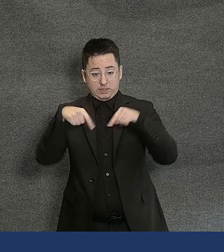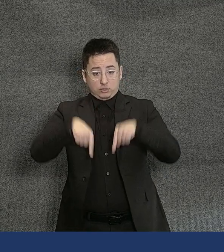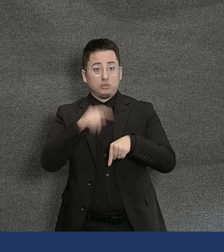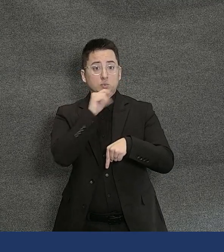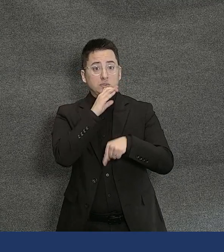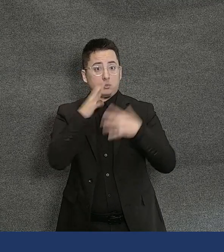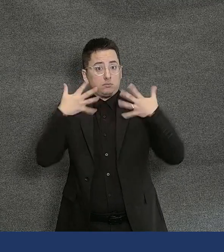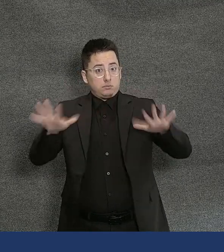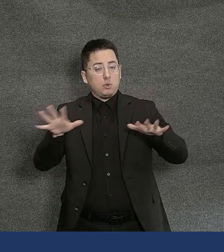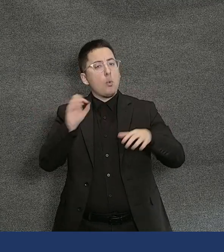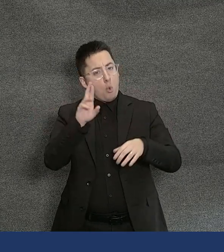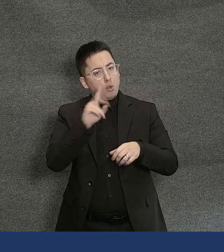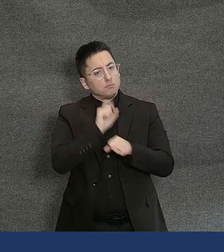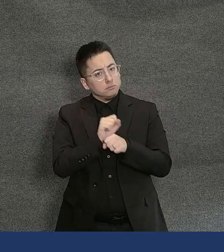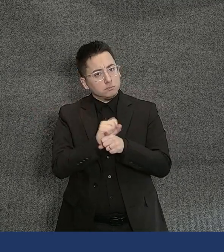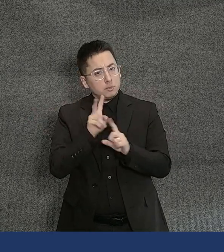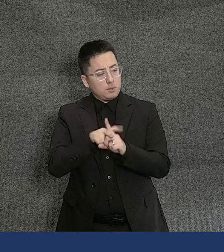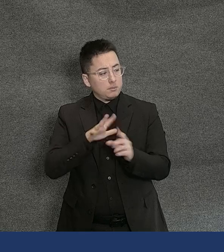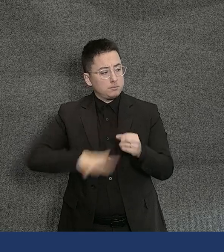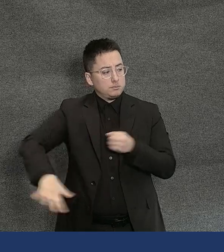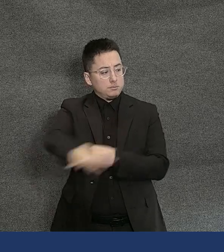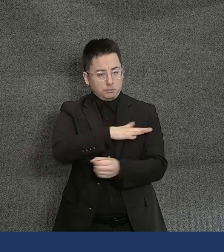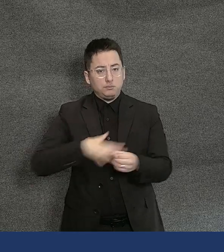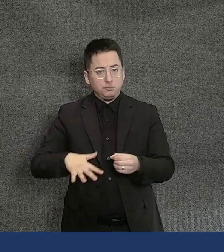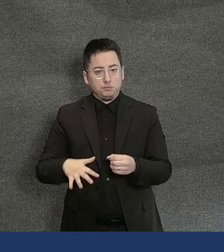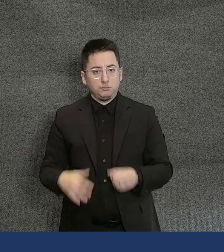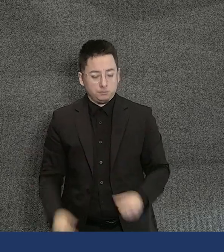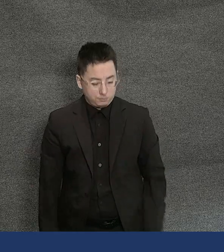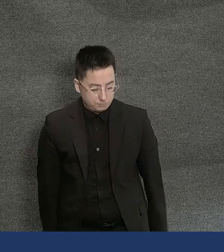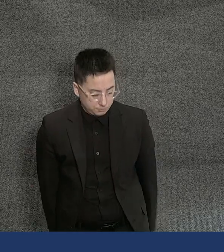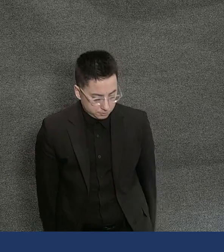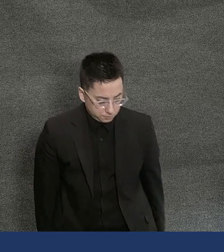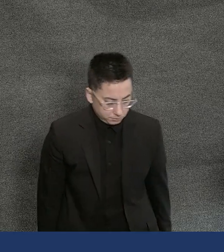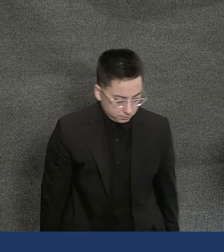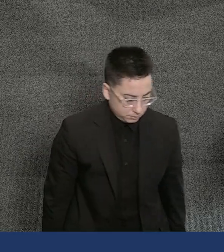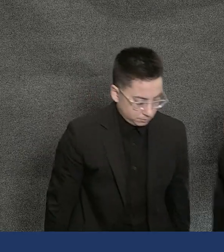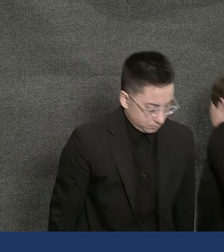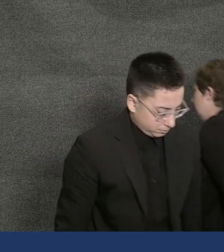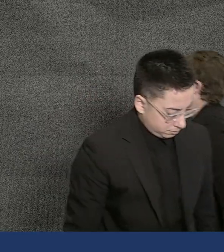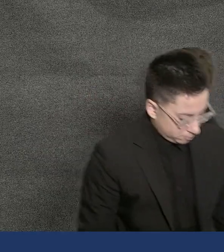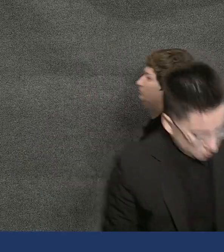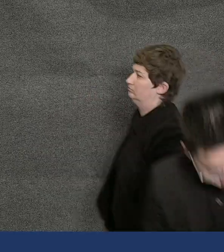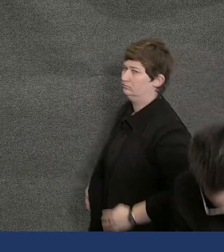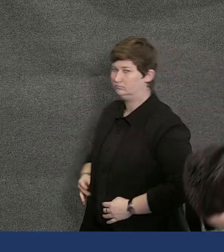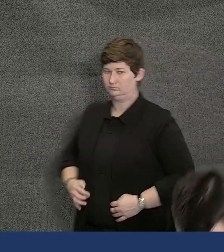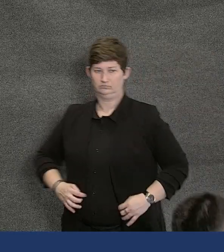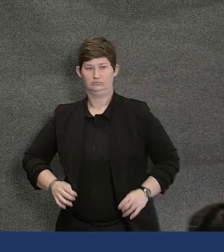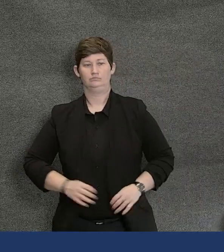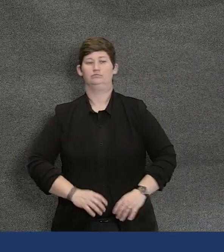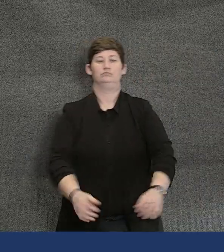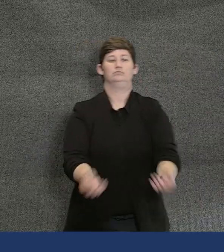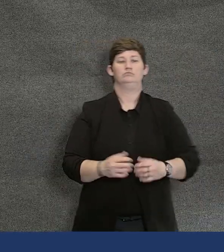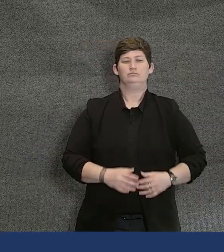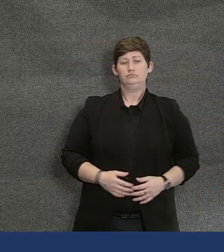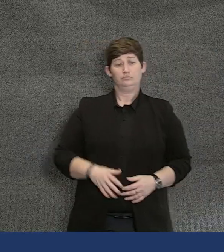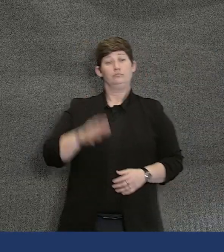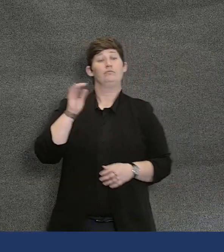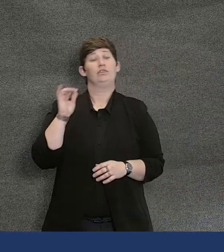I'll speak briefly to it. That reminded me of another initiative that we're awaiting the results from,